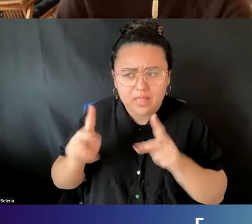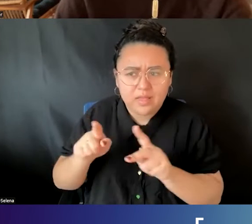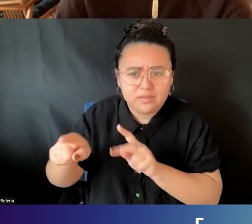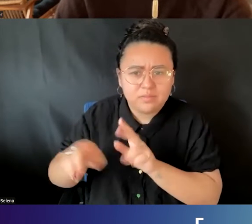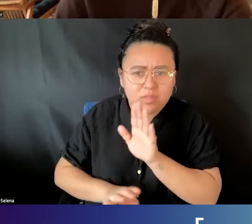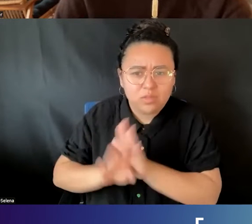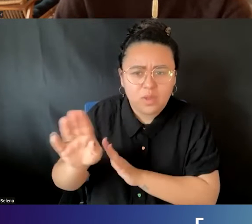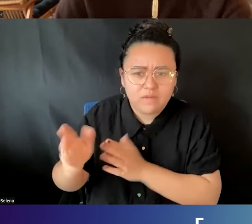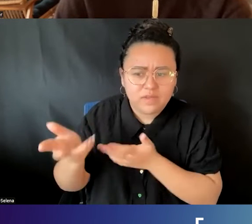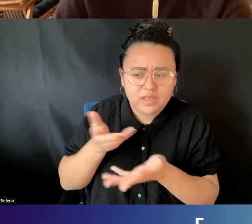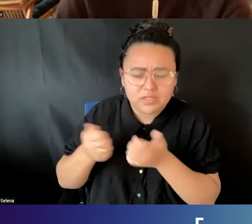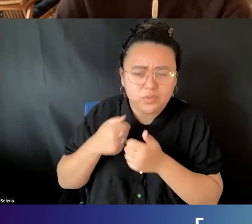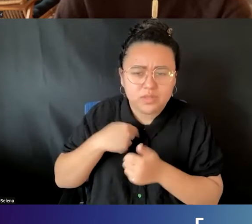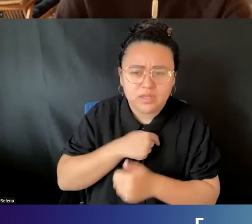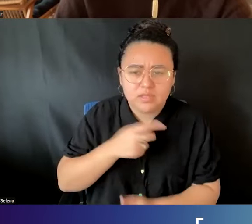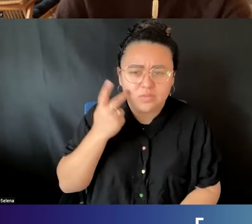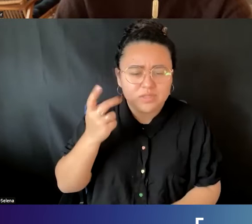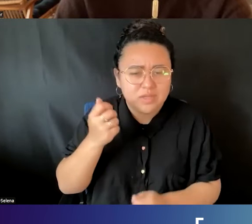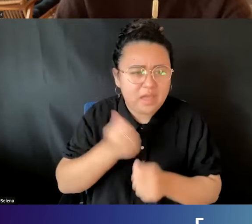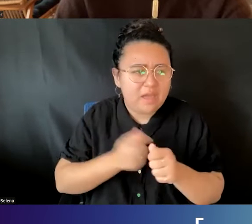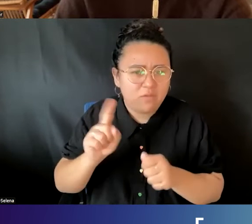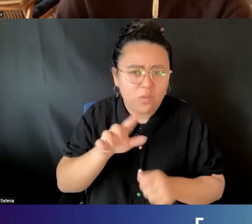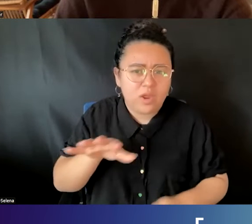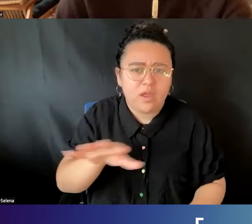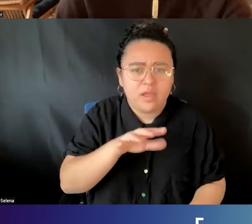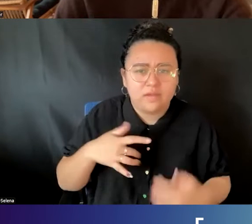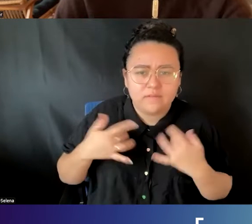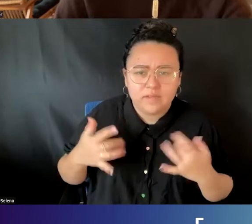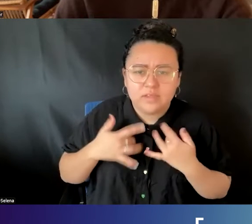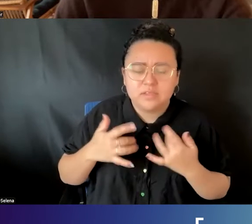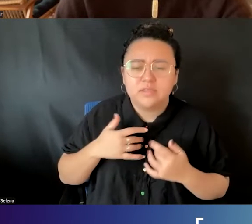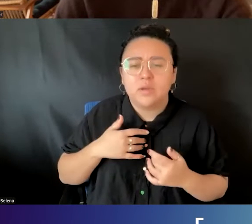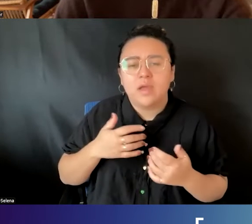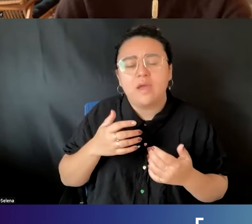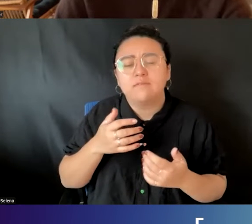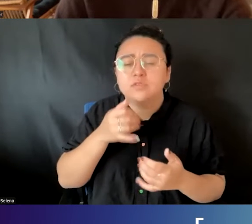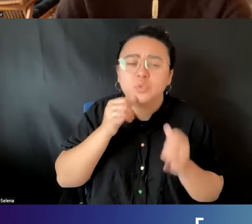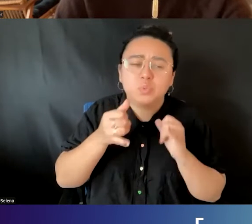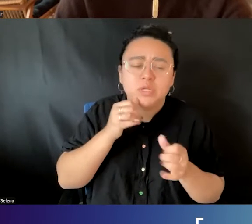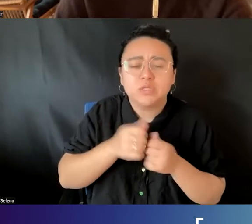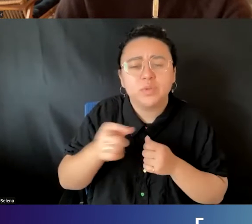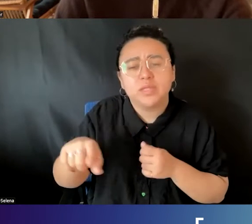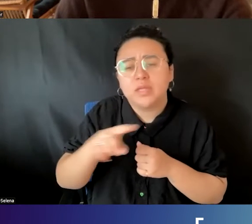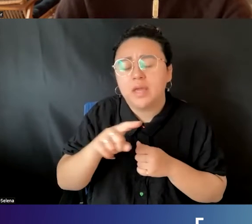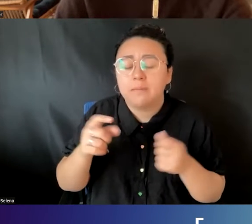And, you know, we see them everywhere in our you know, at events, and we are having cocktails with them. And there are many great